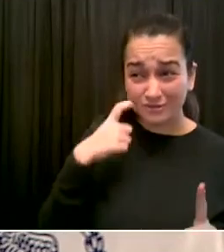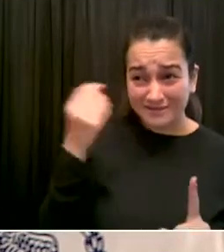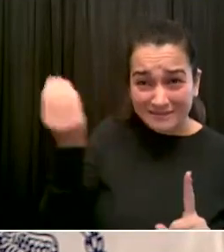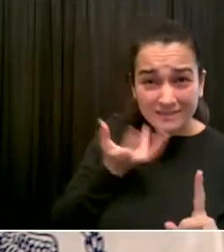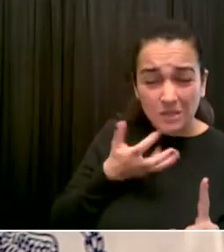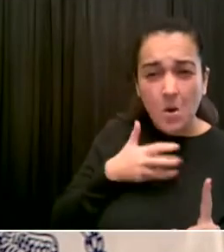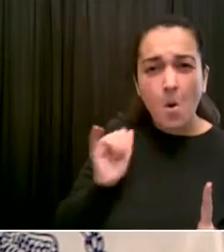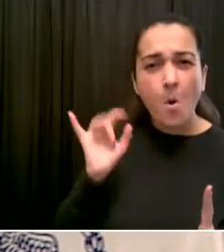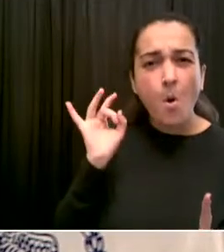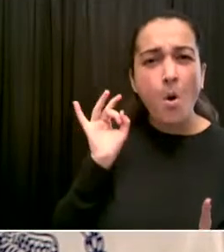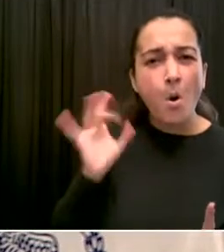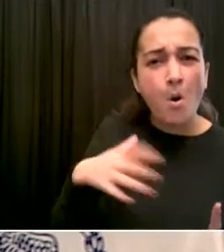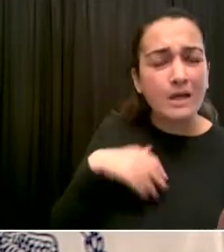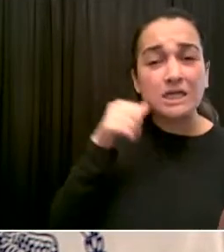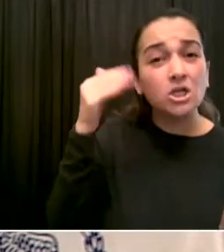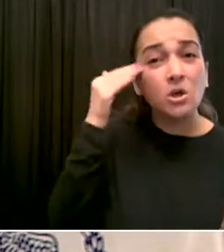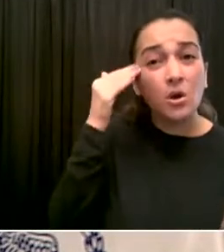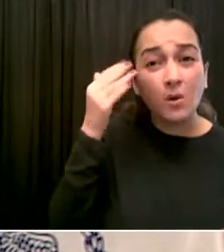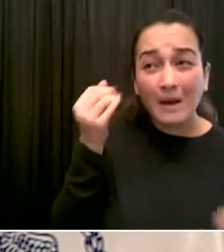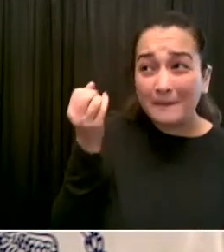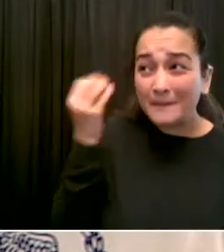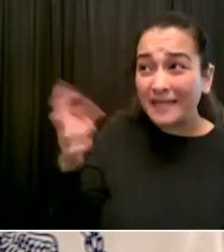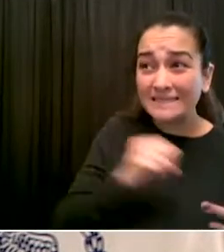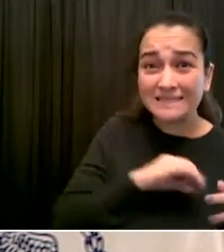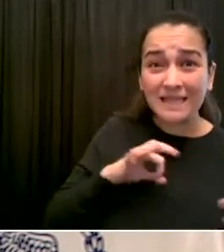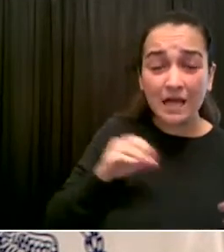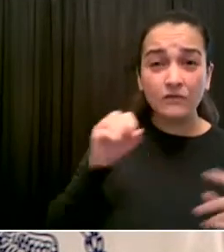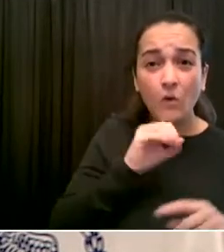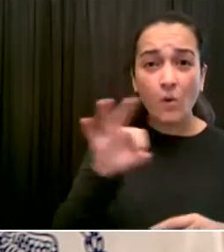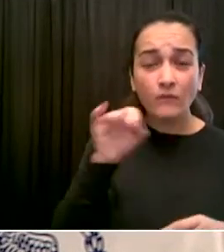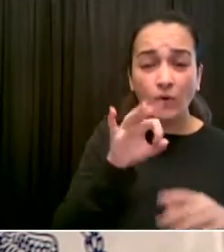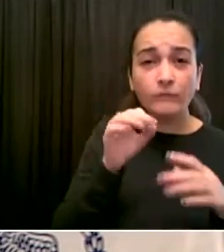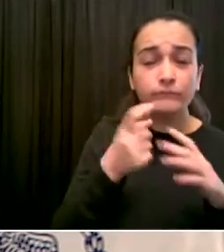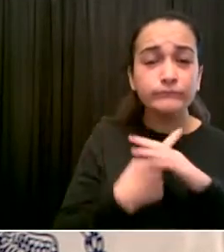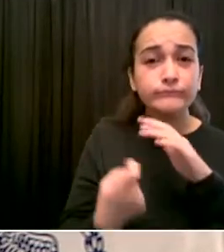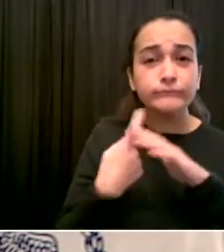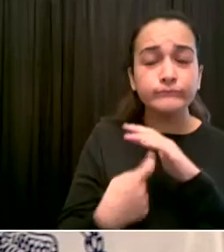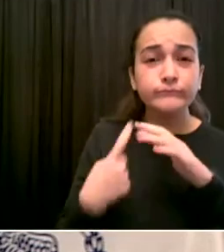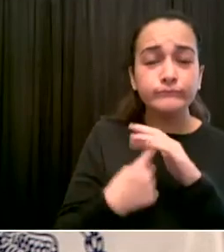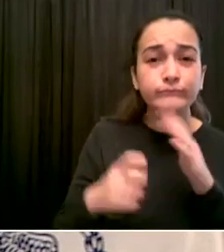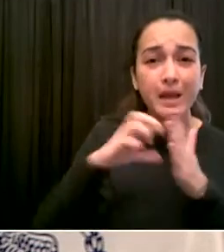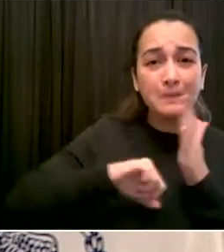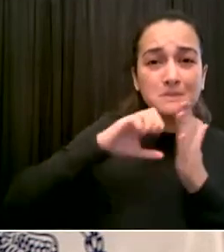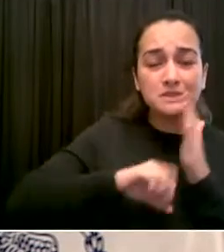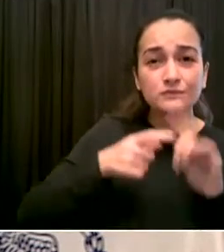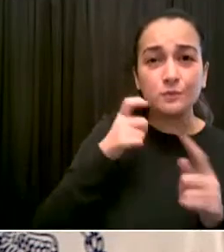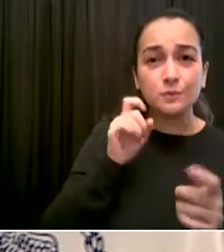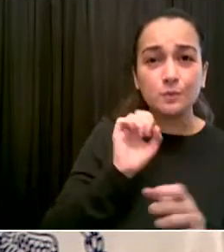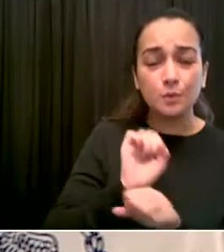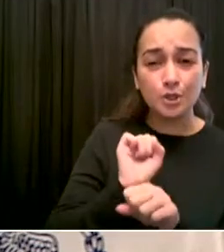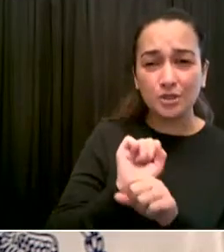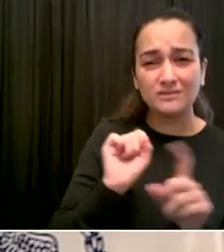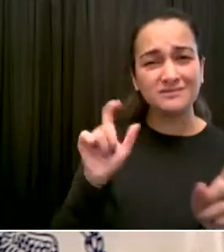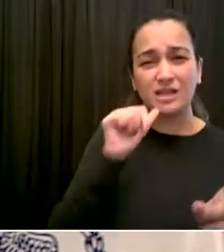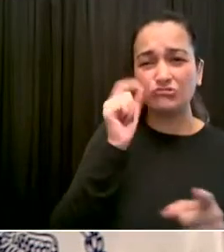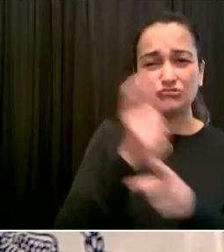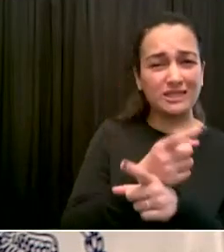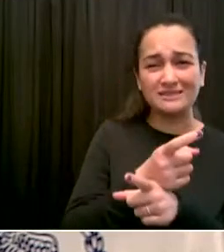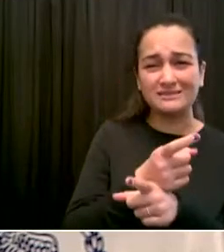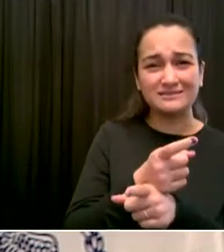I FIRST HEARD ABOUT IT, I SAID WHAT I BELIEVE, WE HAVE TO STOP